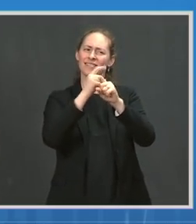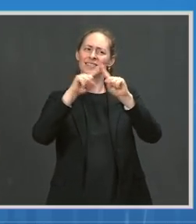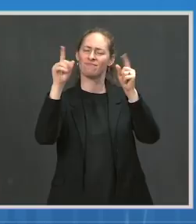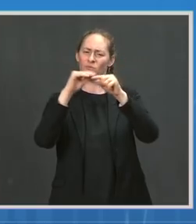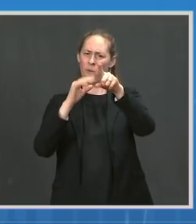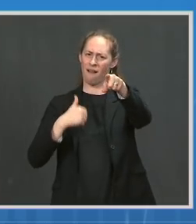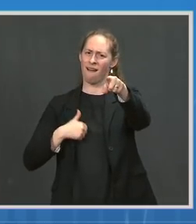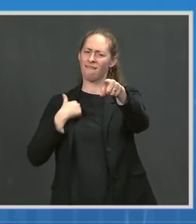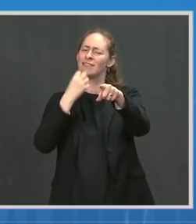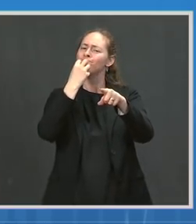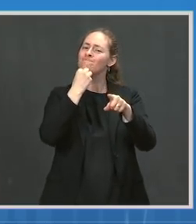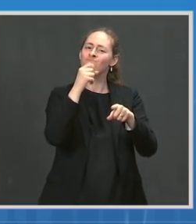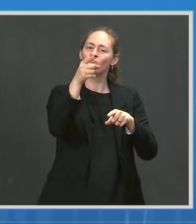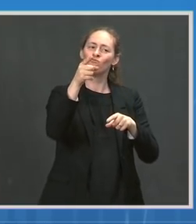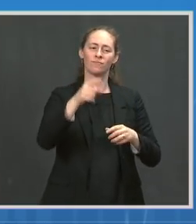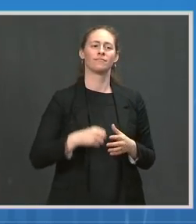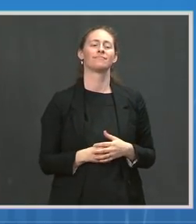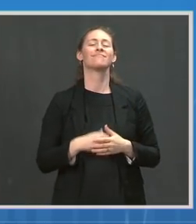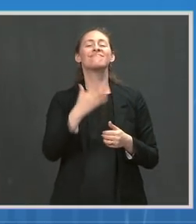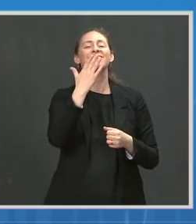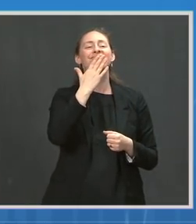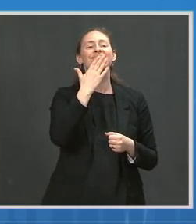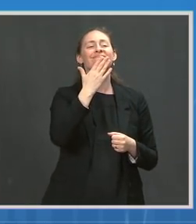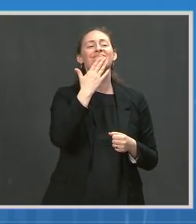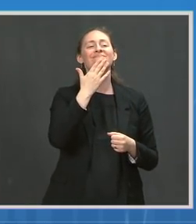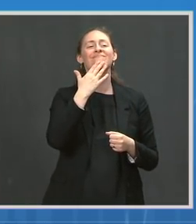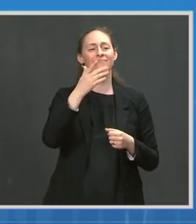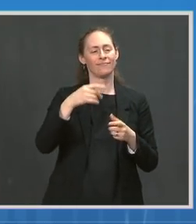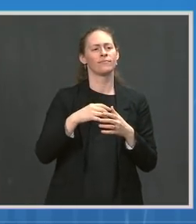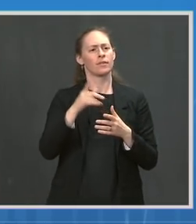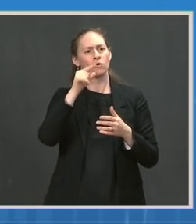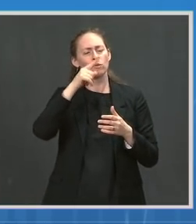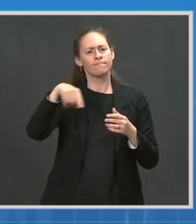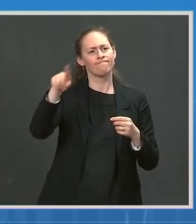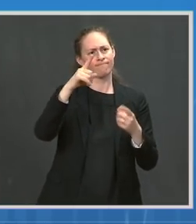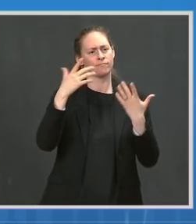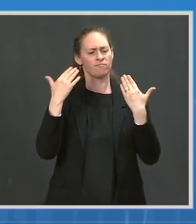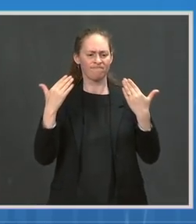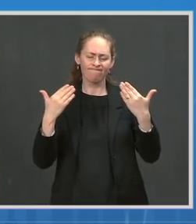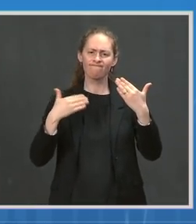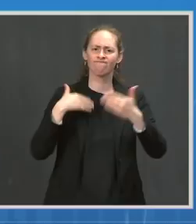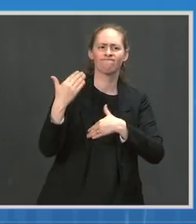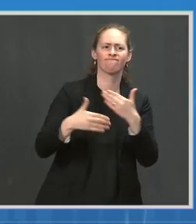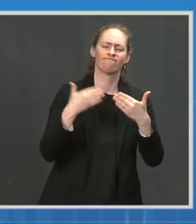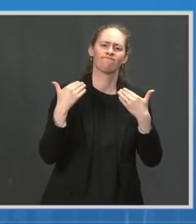And again, thank you to everybody who's made this happen so far and is continuing to work hard to make the rest of it happen.